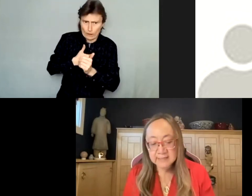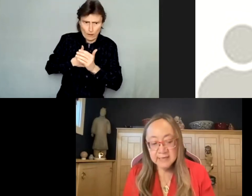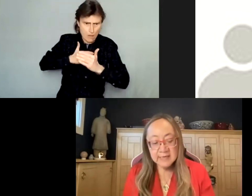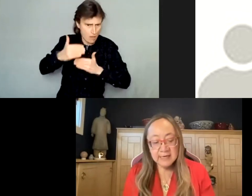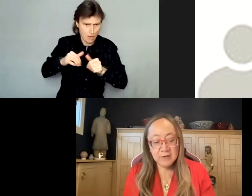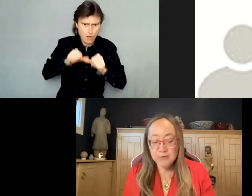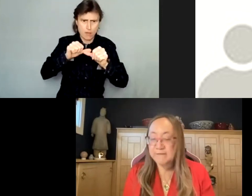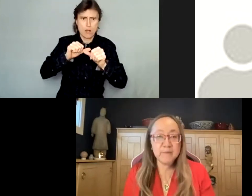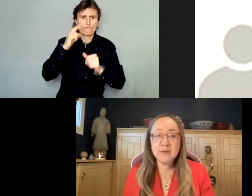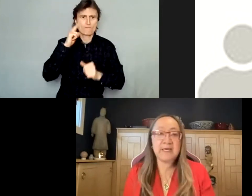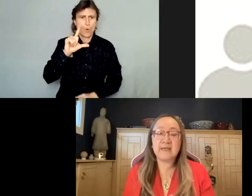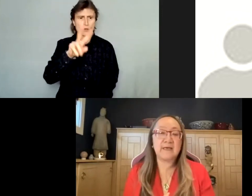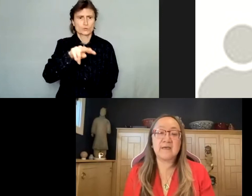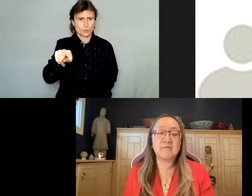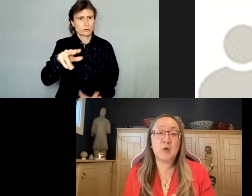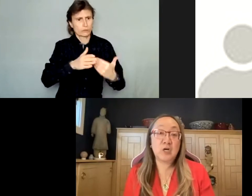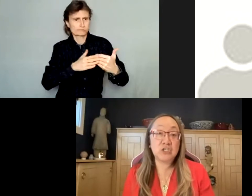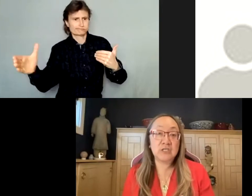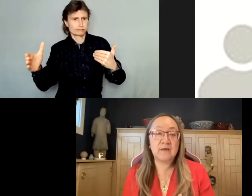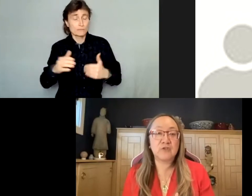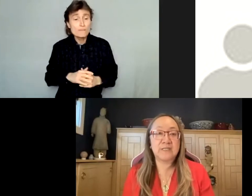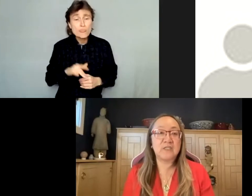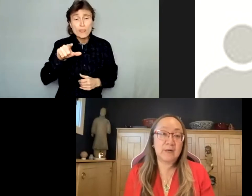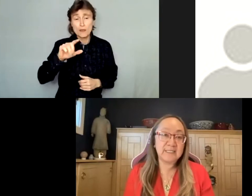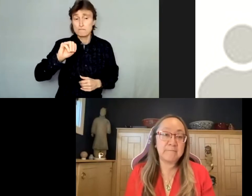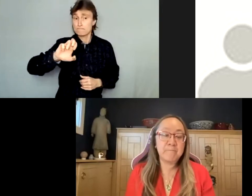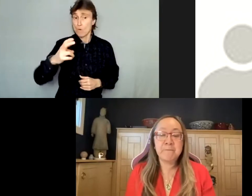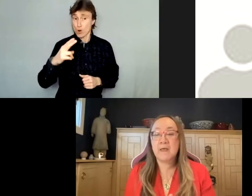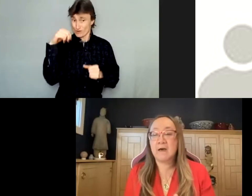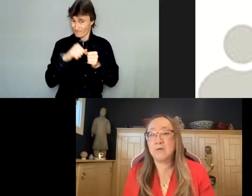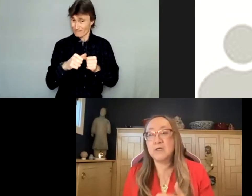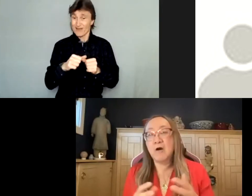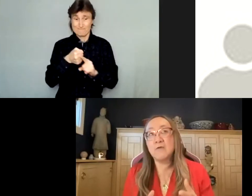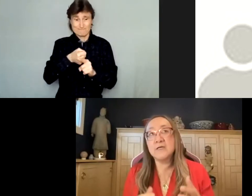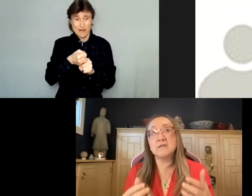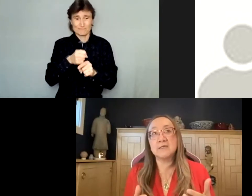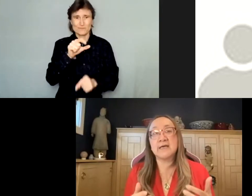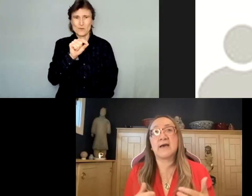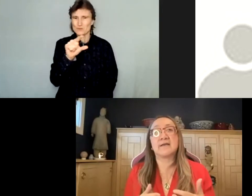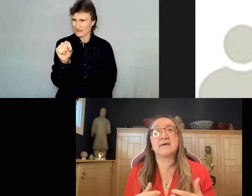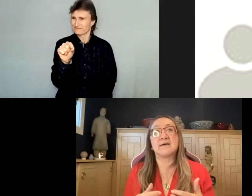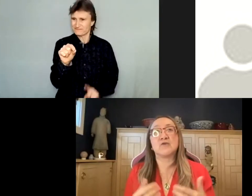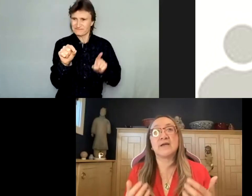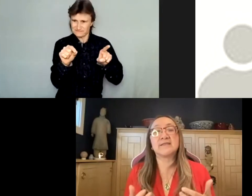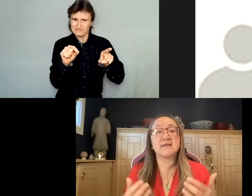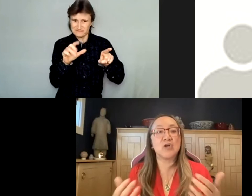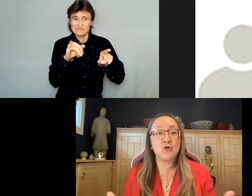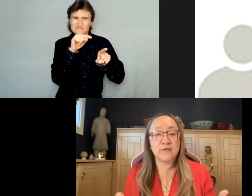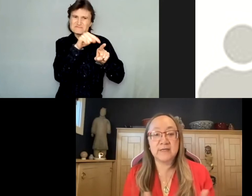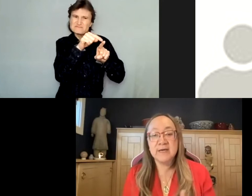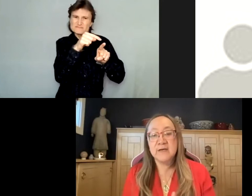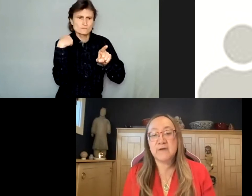And right from the beginning in March of 2020 we always looked at addressing COVID from